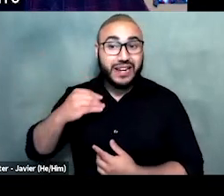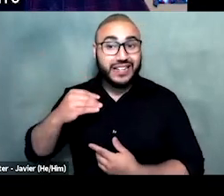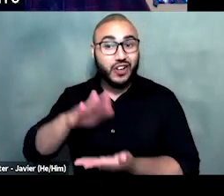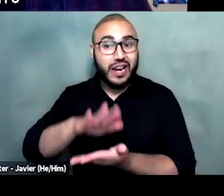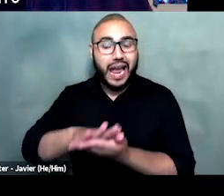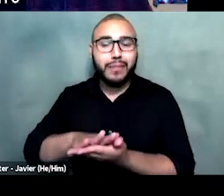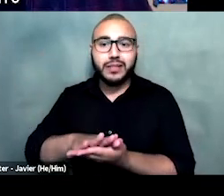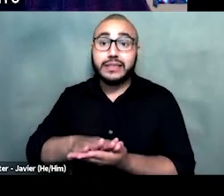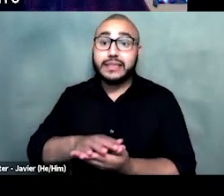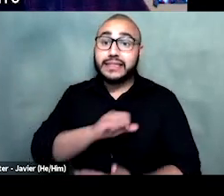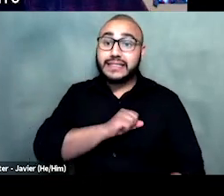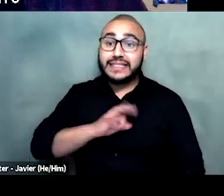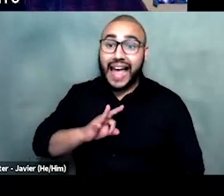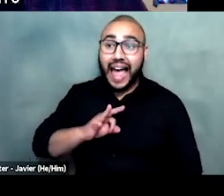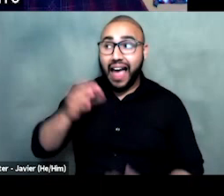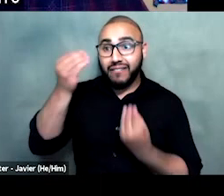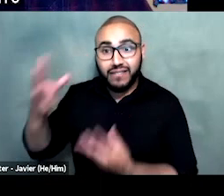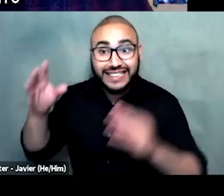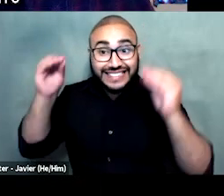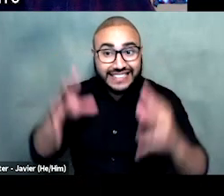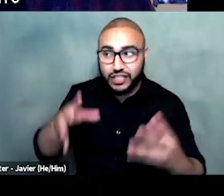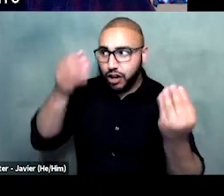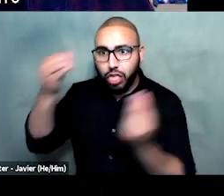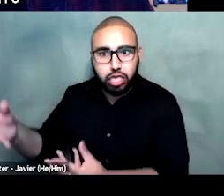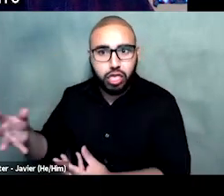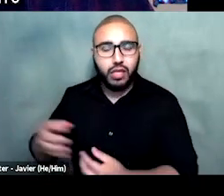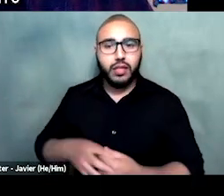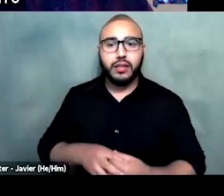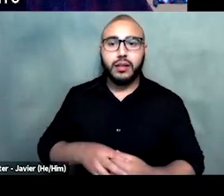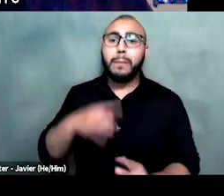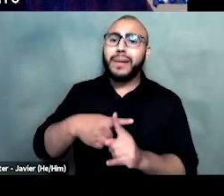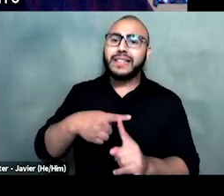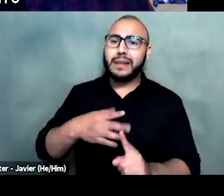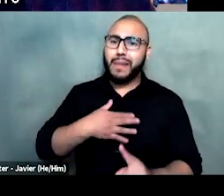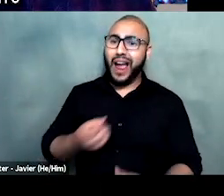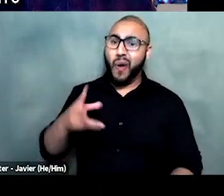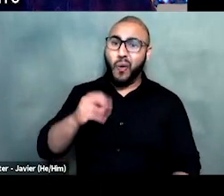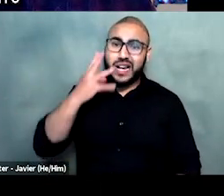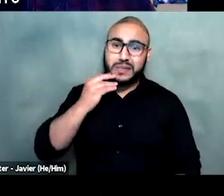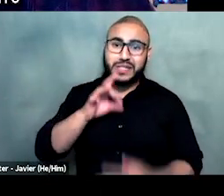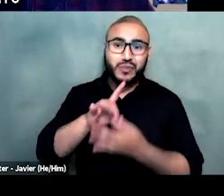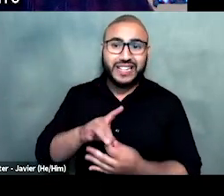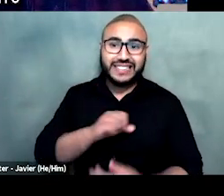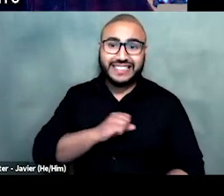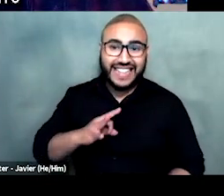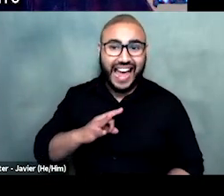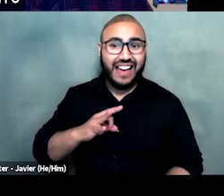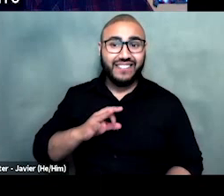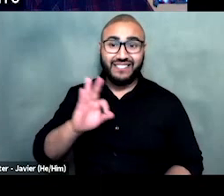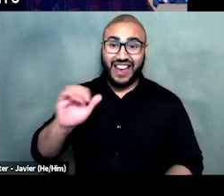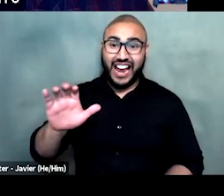experienced. Things that that staff had said said to them, teachers had said to them, and